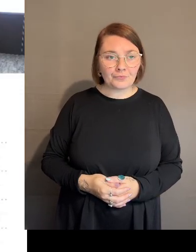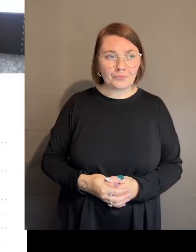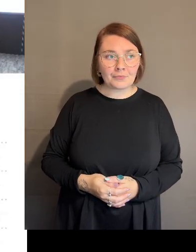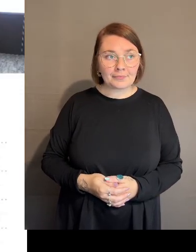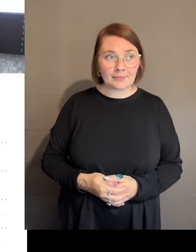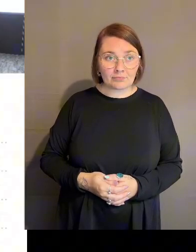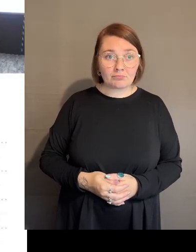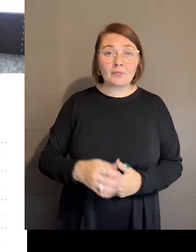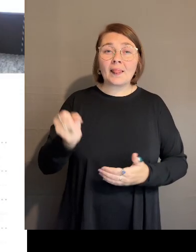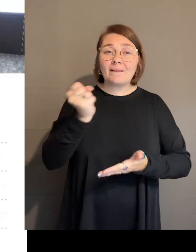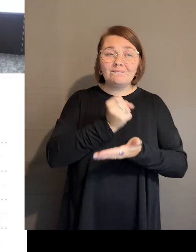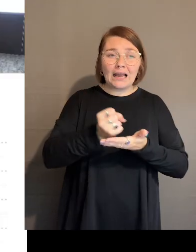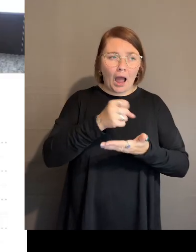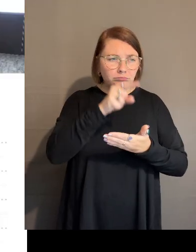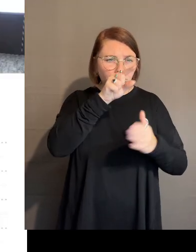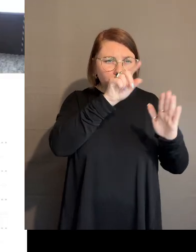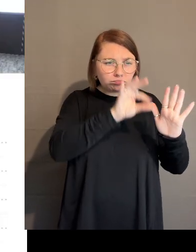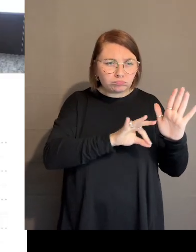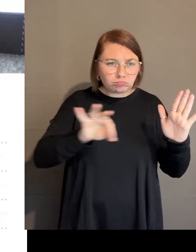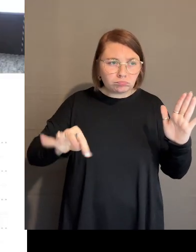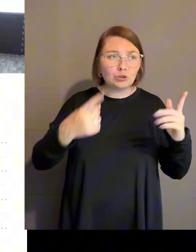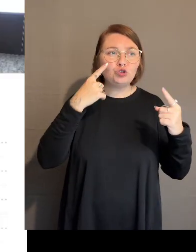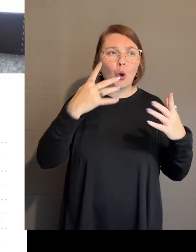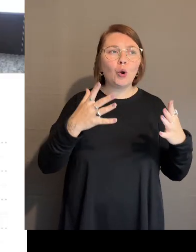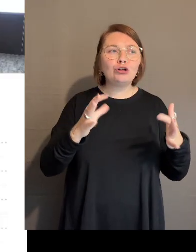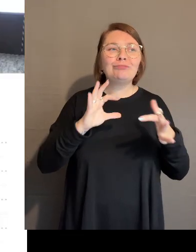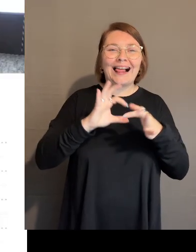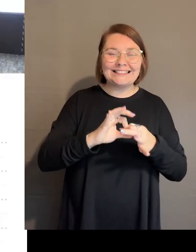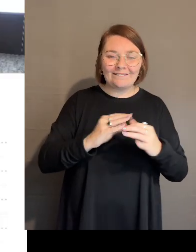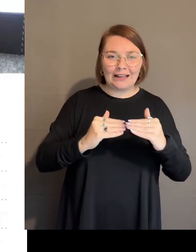This figure shows the relative inequalities in employment.